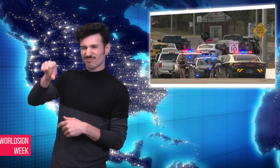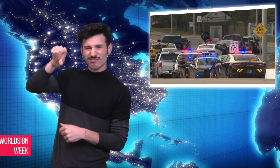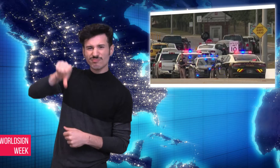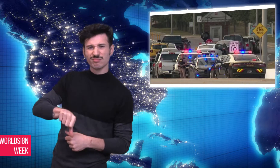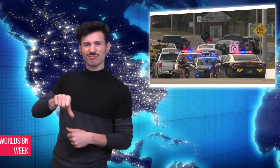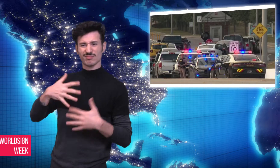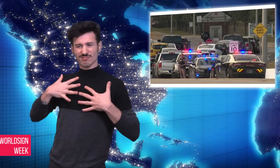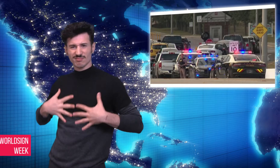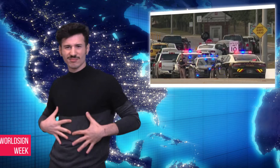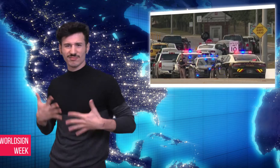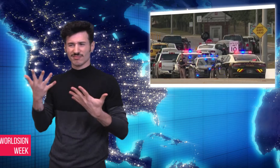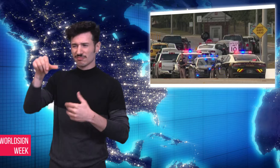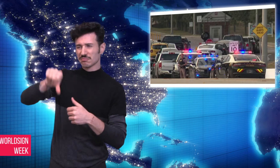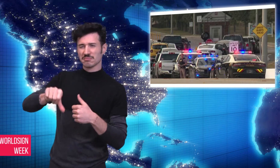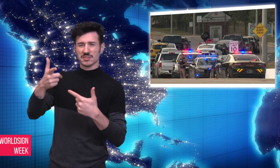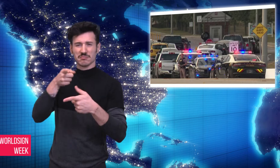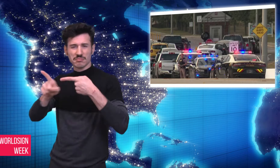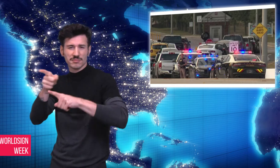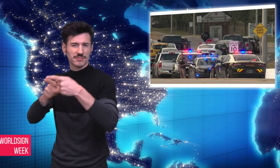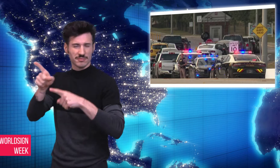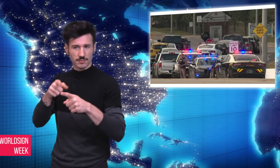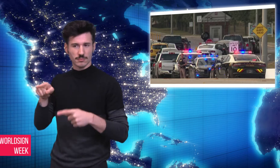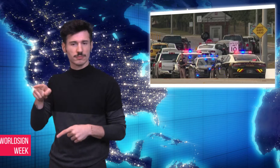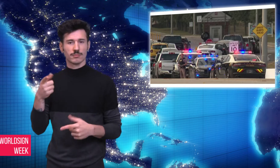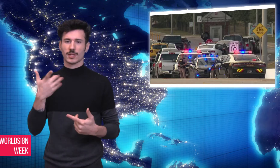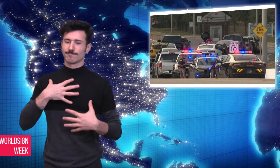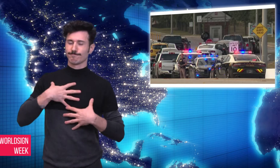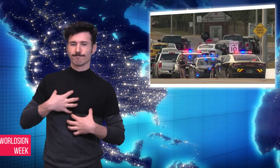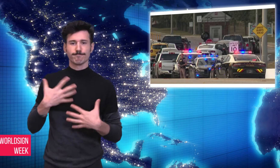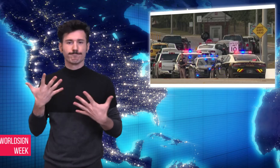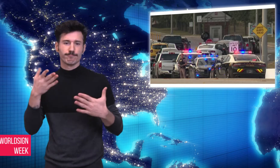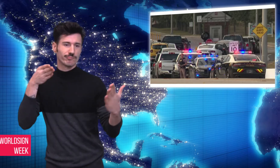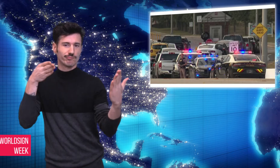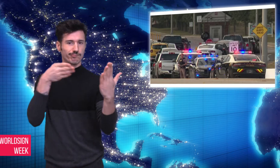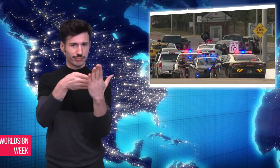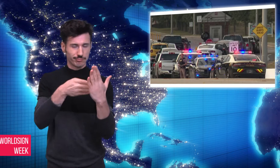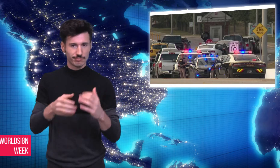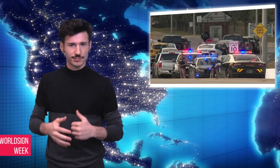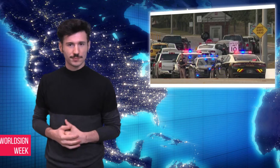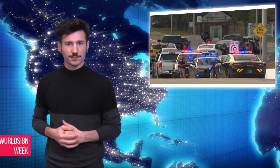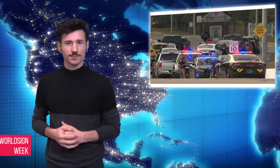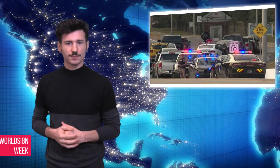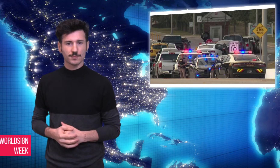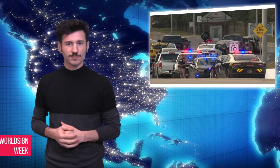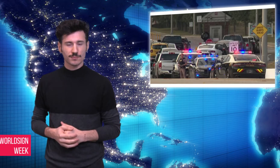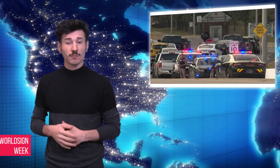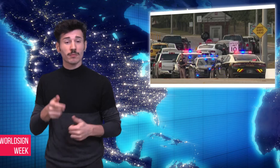his American instructor for making fun of his physical